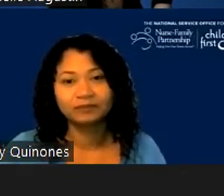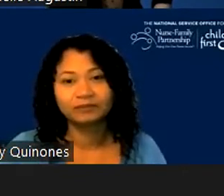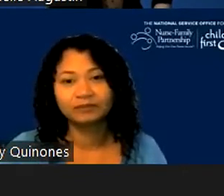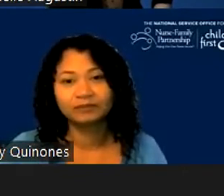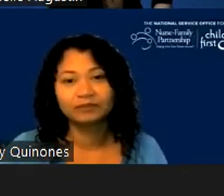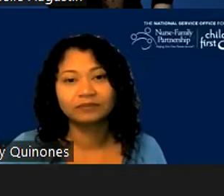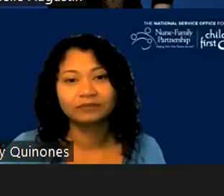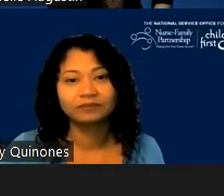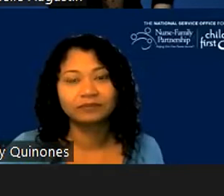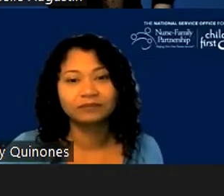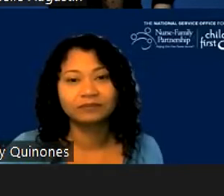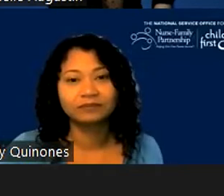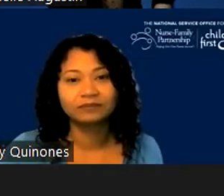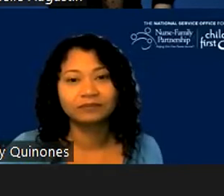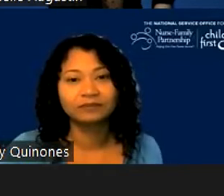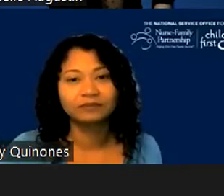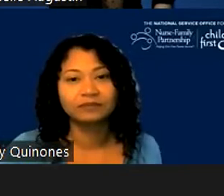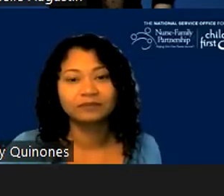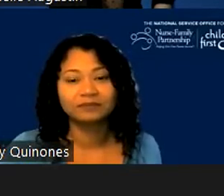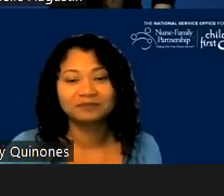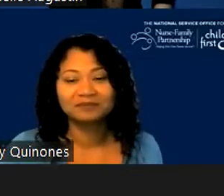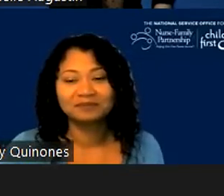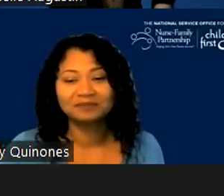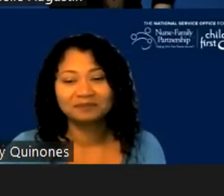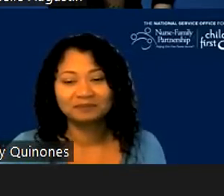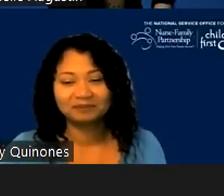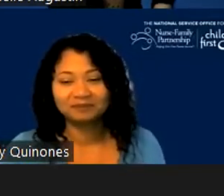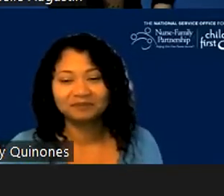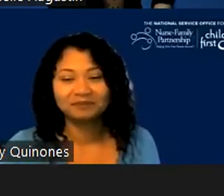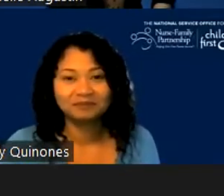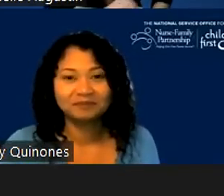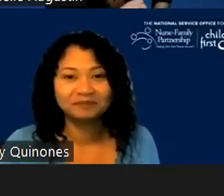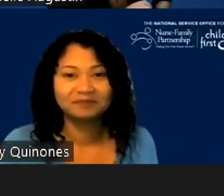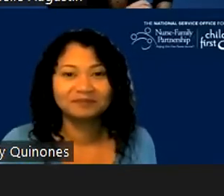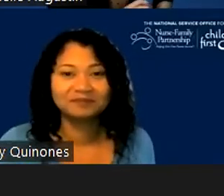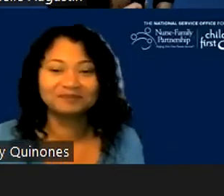Cara, you're muted. Sorry, I keep doing that.